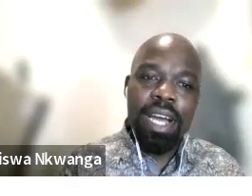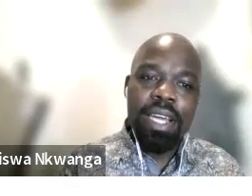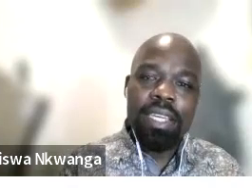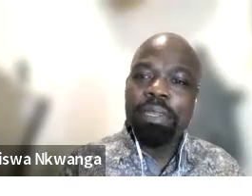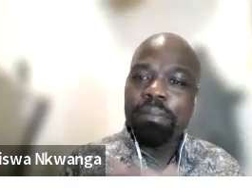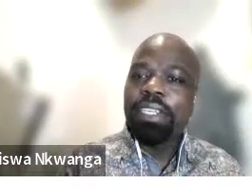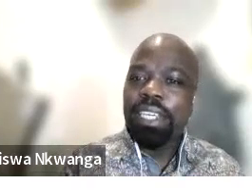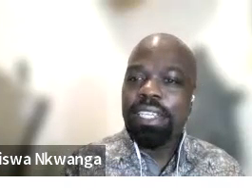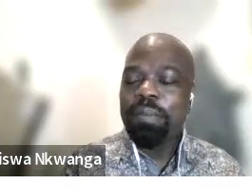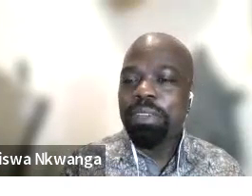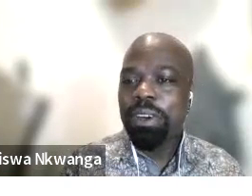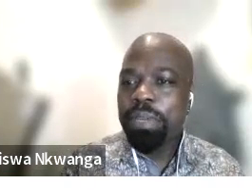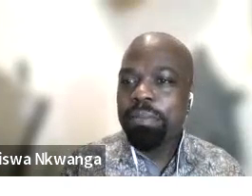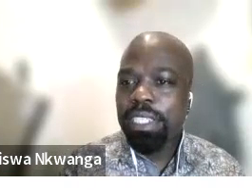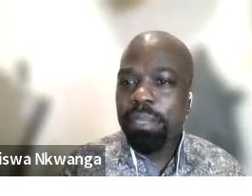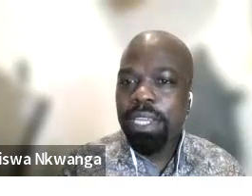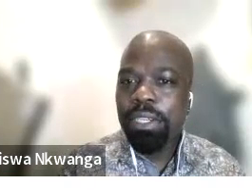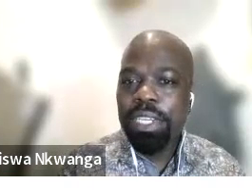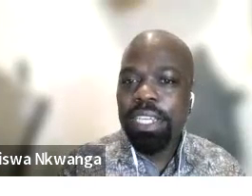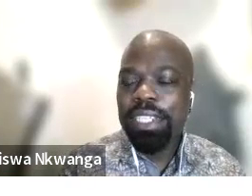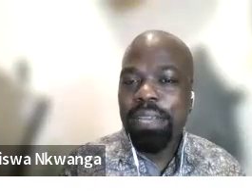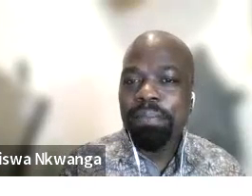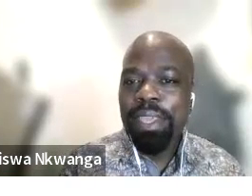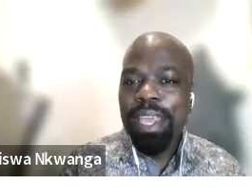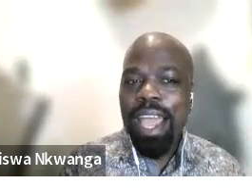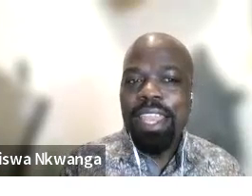implementing some of the commitments made in 2019.